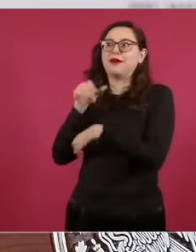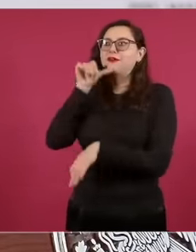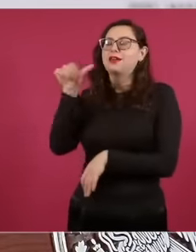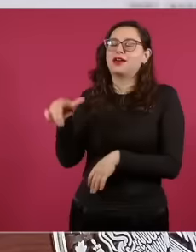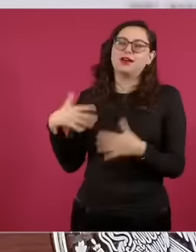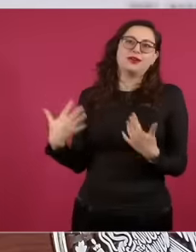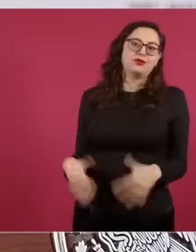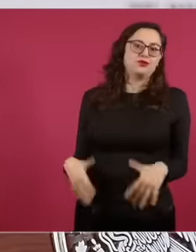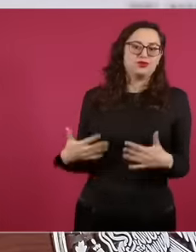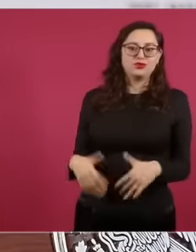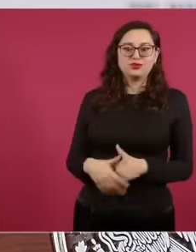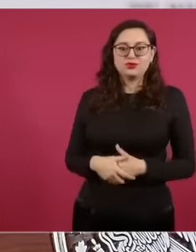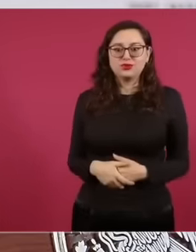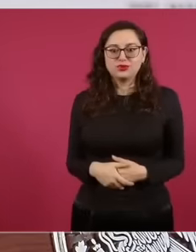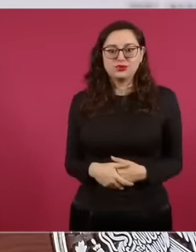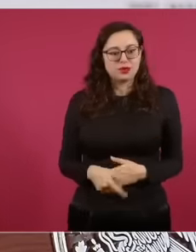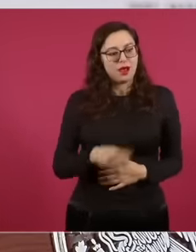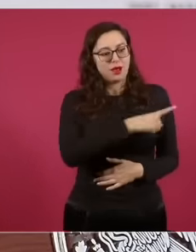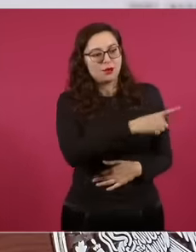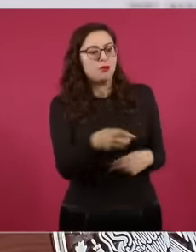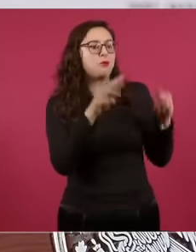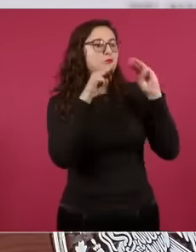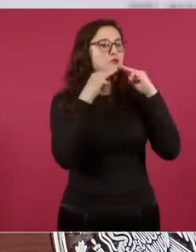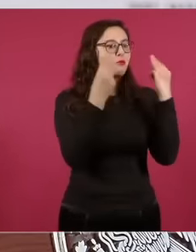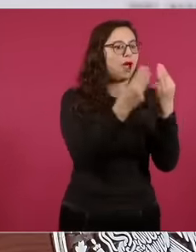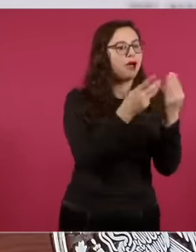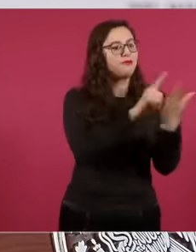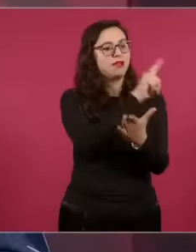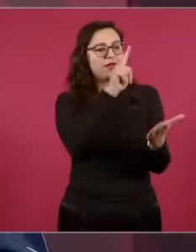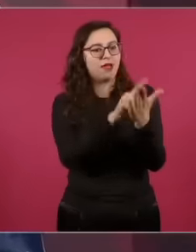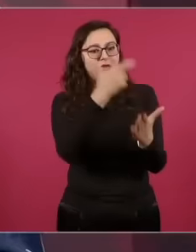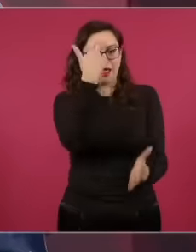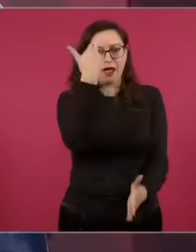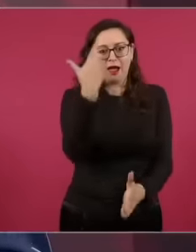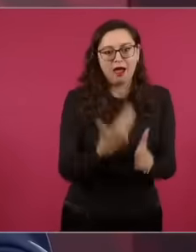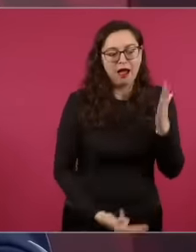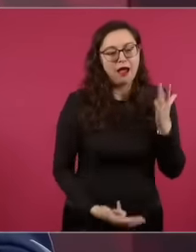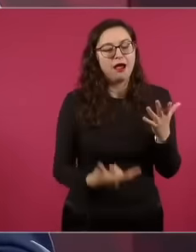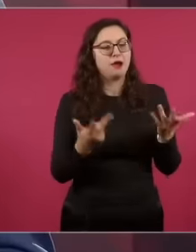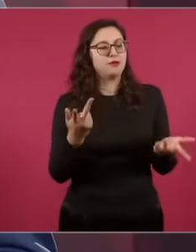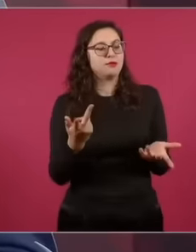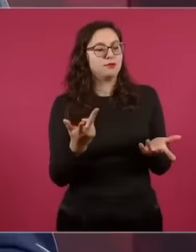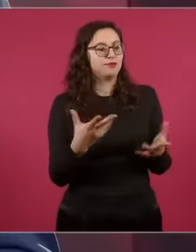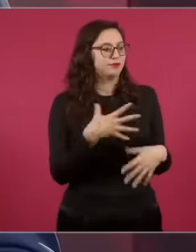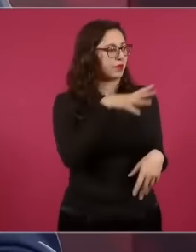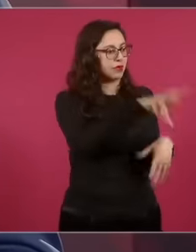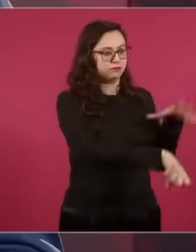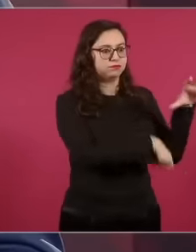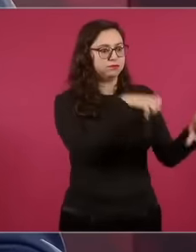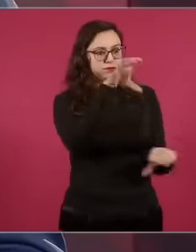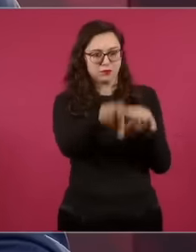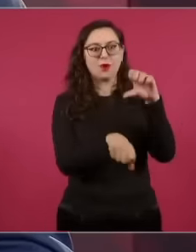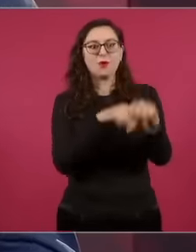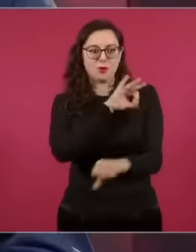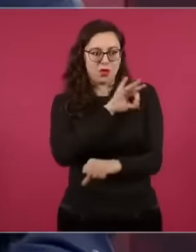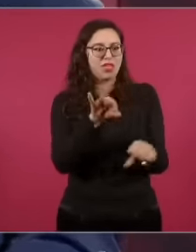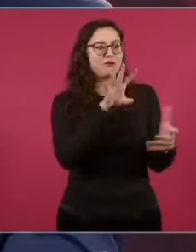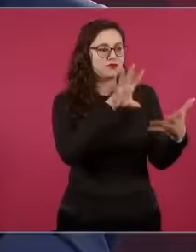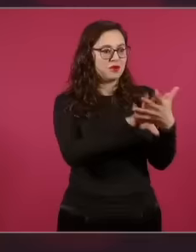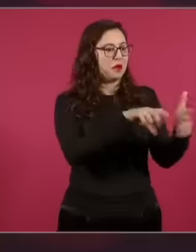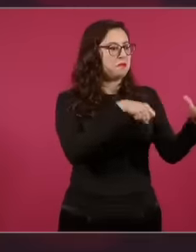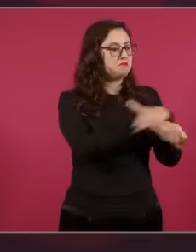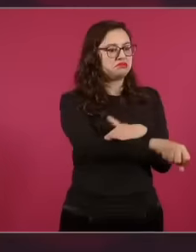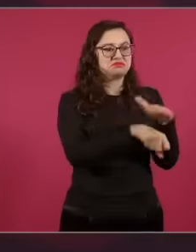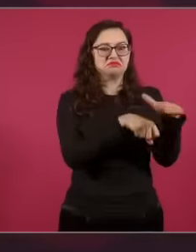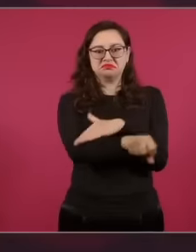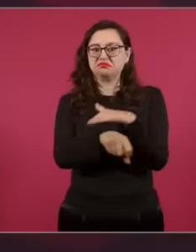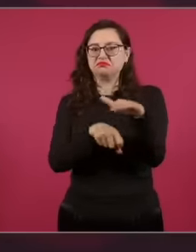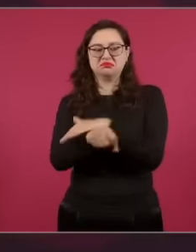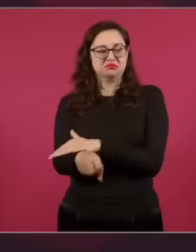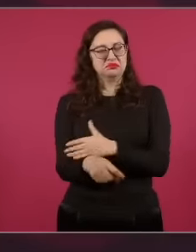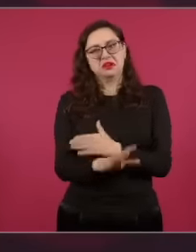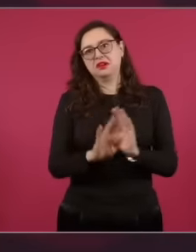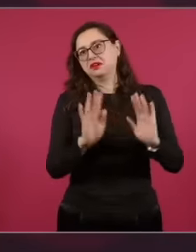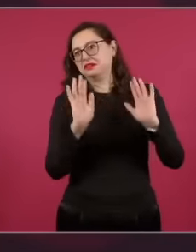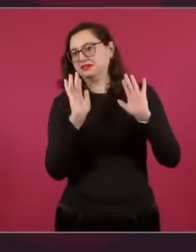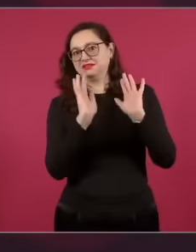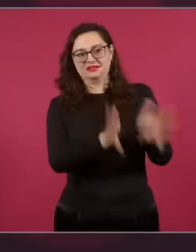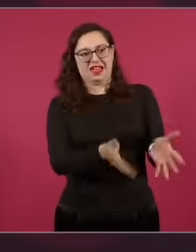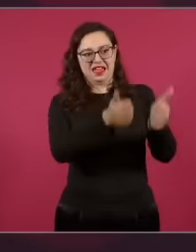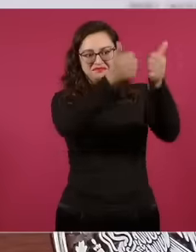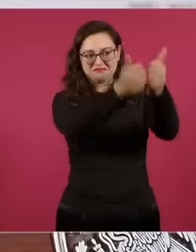and since the courts are not going to be working, there is not going to